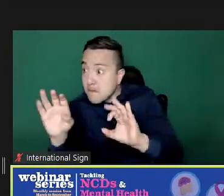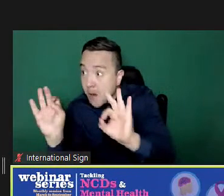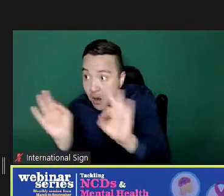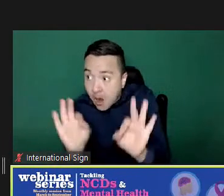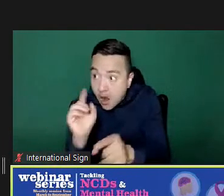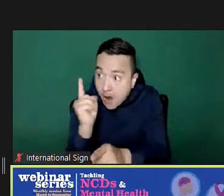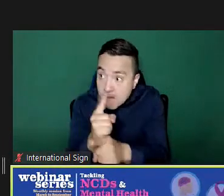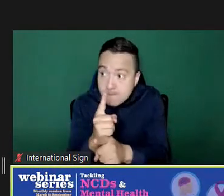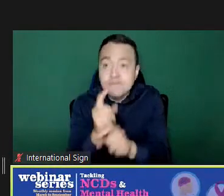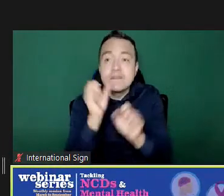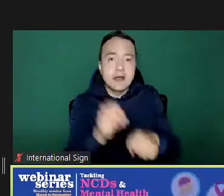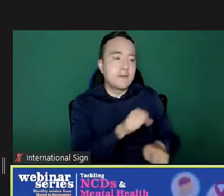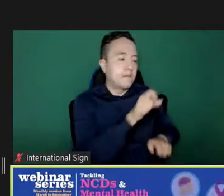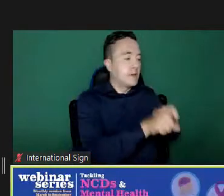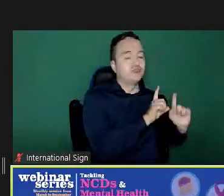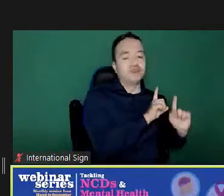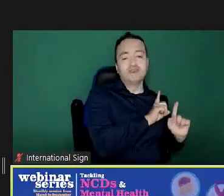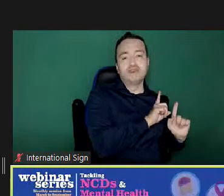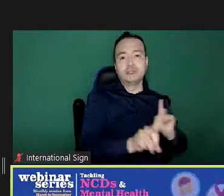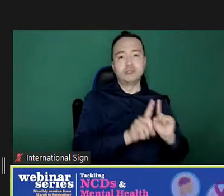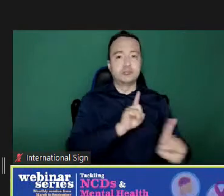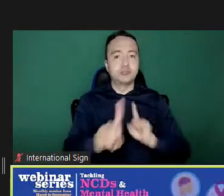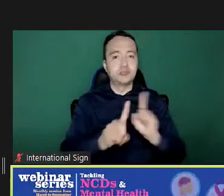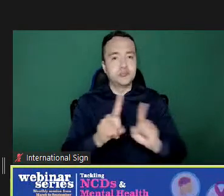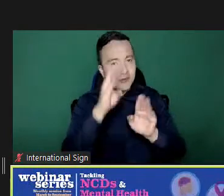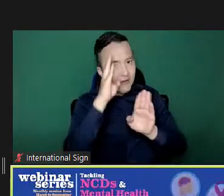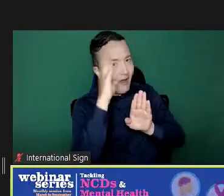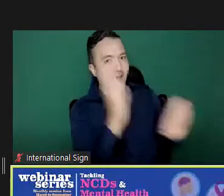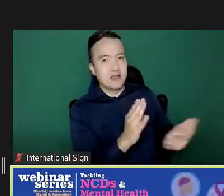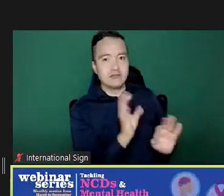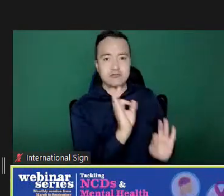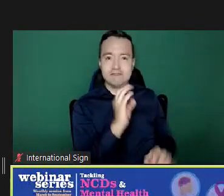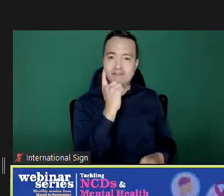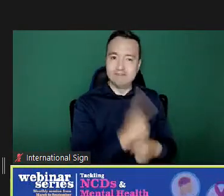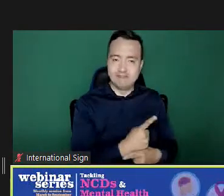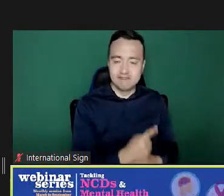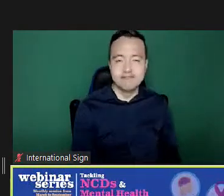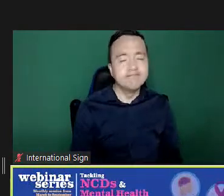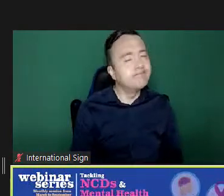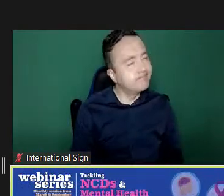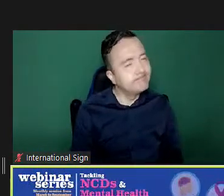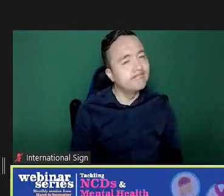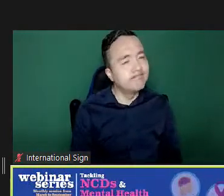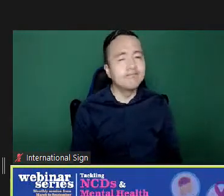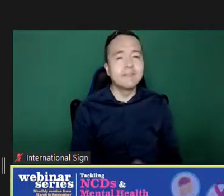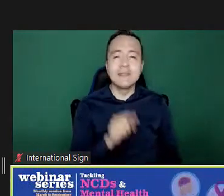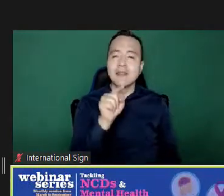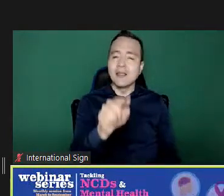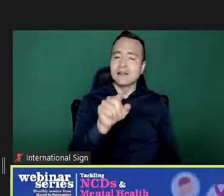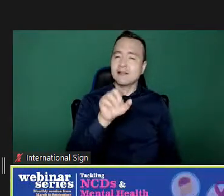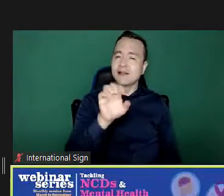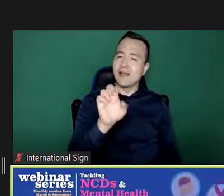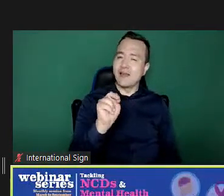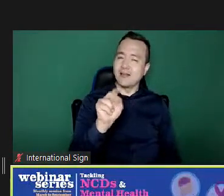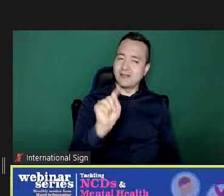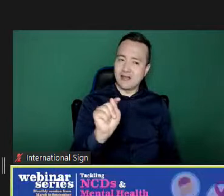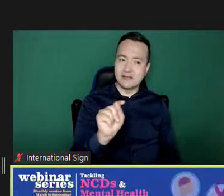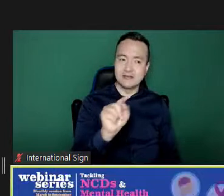There are many challenges to the integration of NCDs. Care is quite often disease centered.